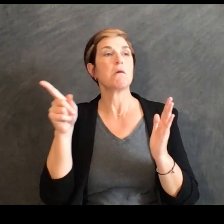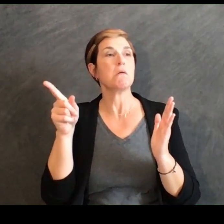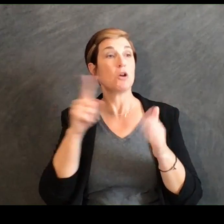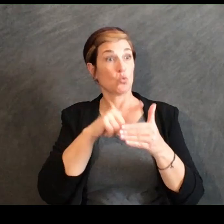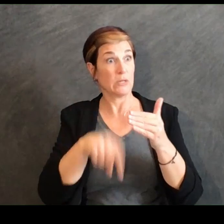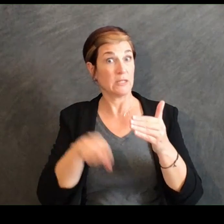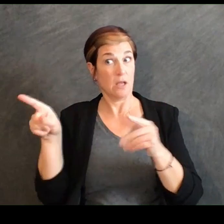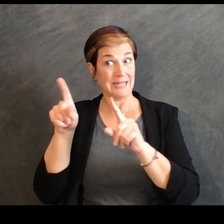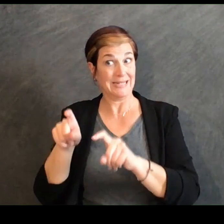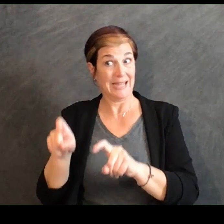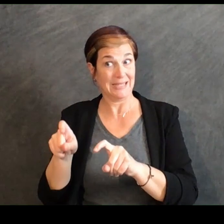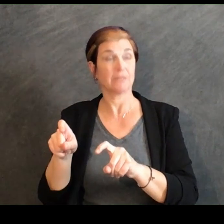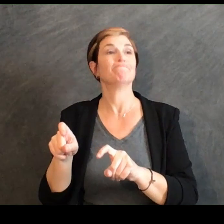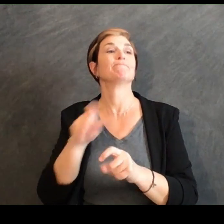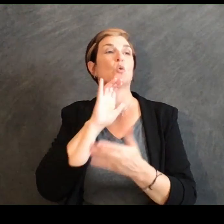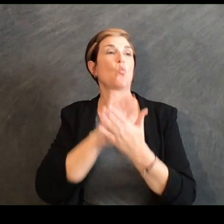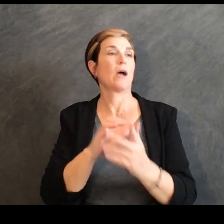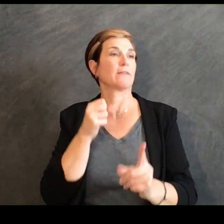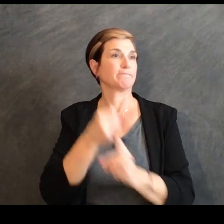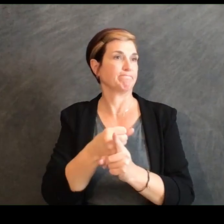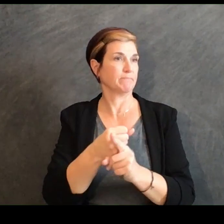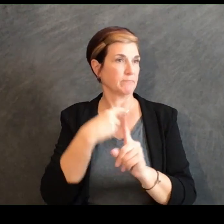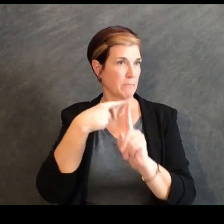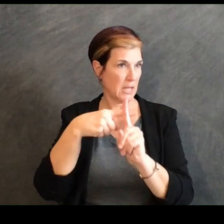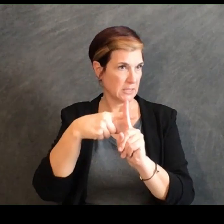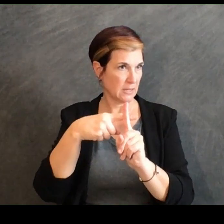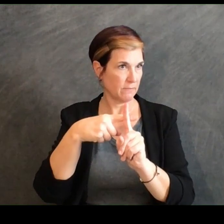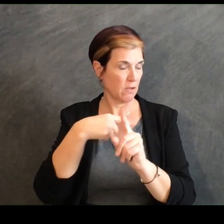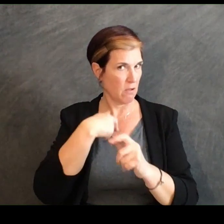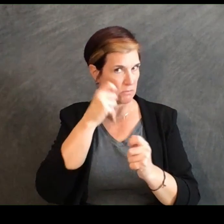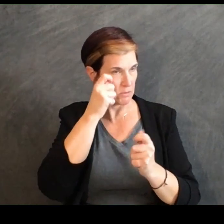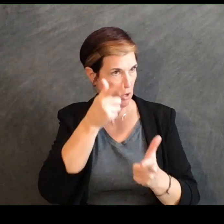she has it and there was a little surprise I think he was surprised also